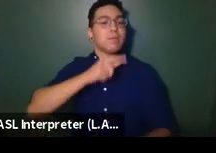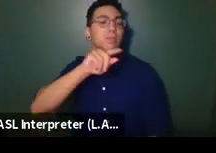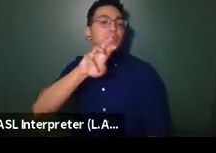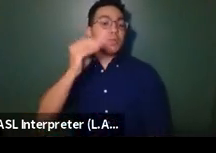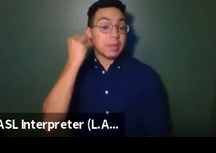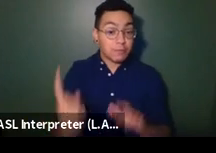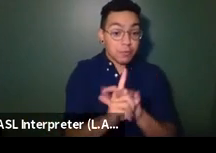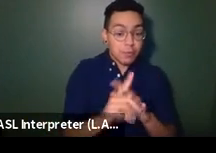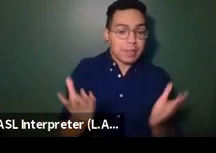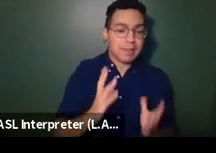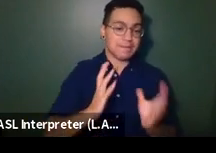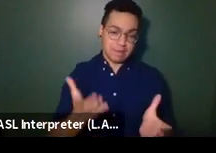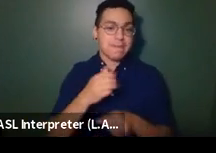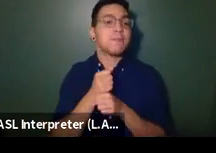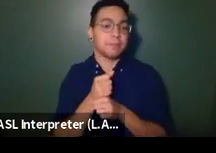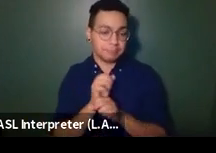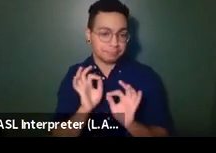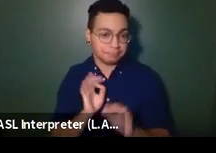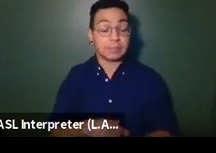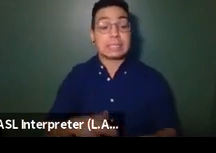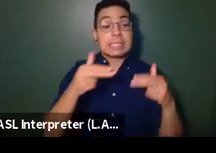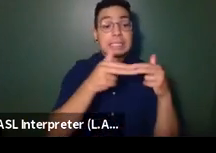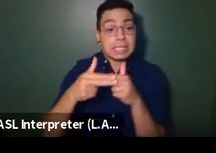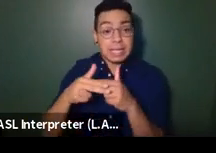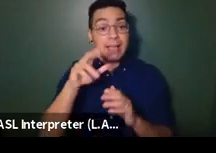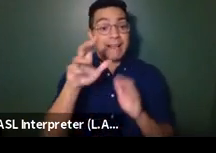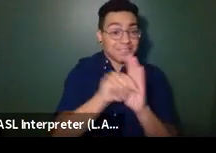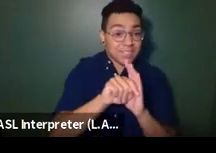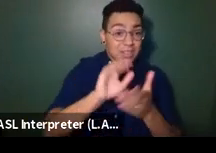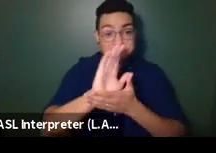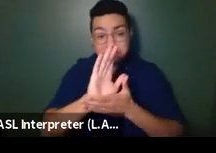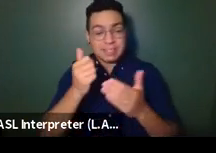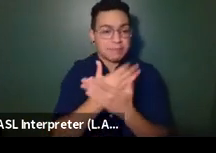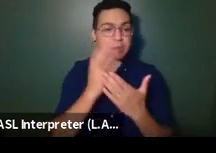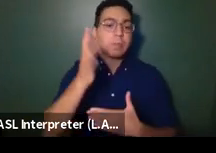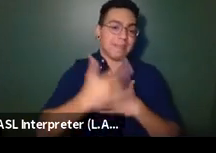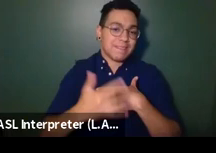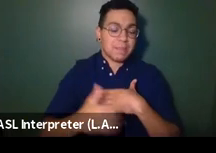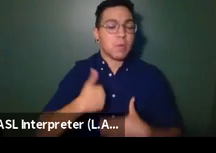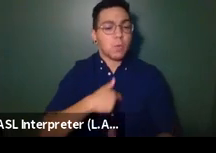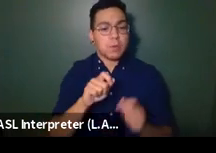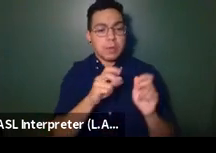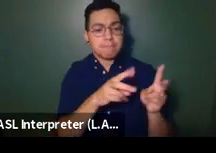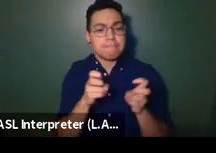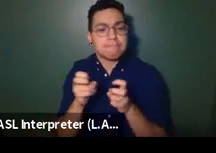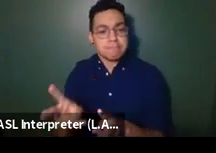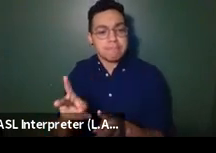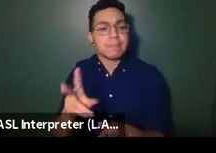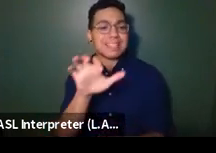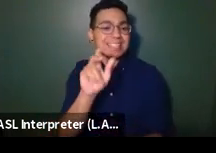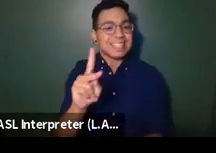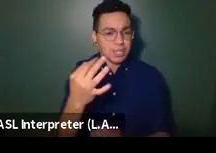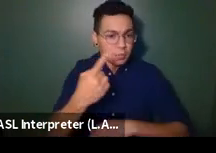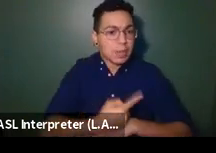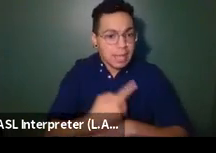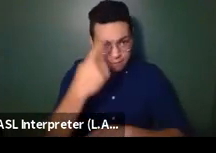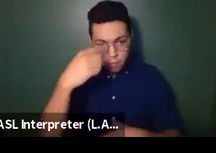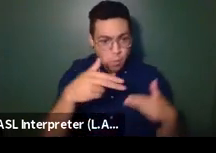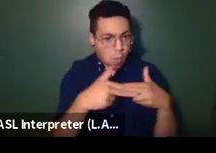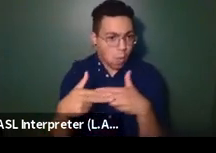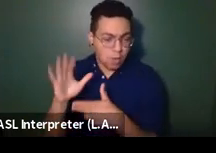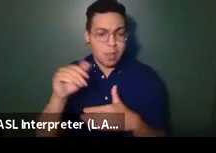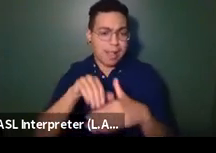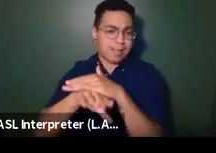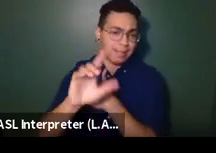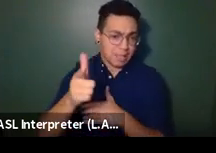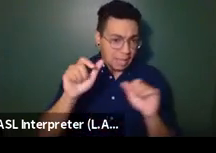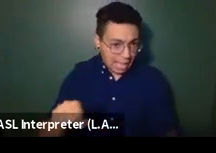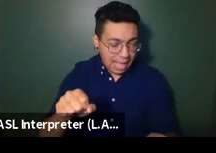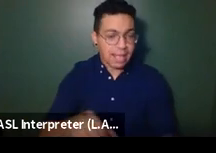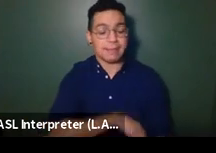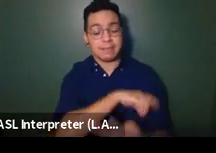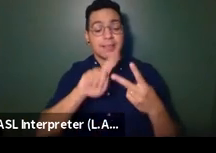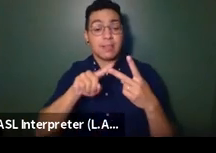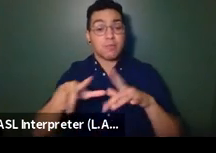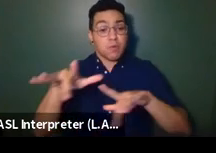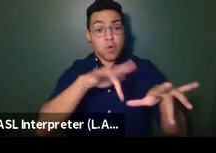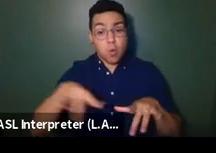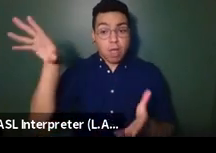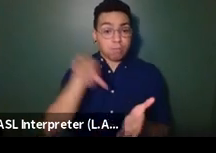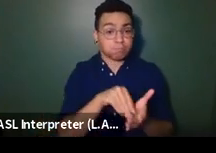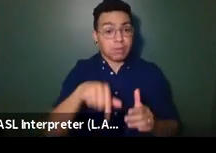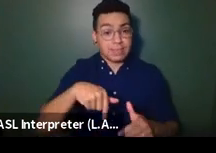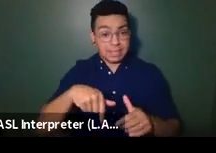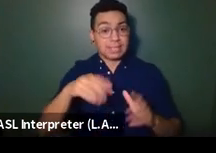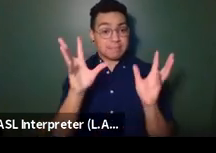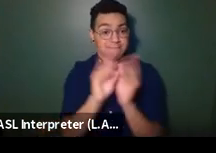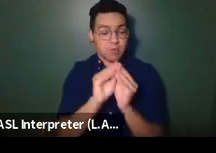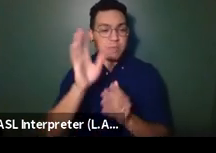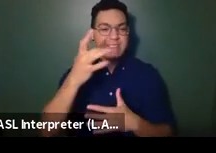ESD 189 - Amy Colburn: The slide deck and the video is will be available the slide deck will give you the link to that kind of throughout the day. So you'll have access to it, videos, the video recording of this session will be available within about a week. We need to get it.